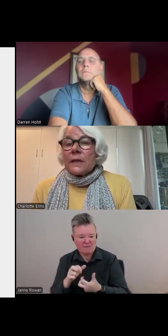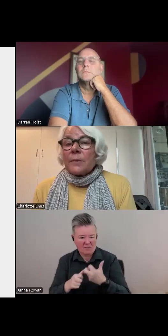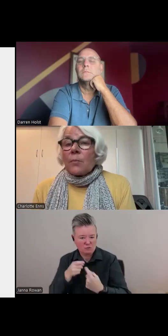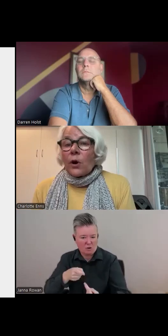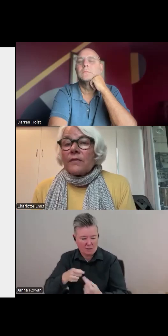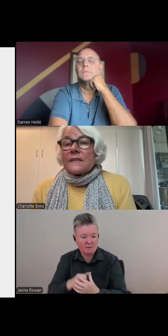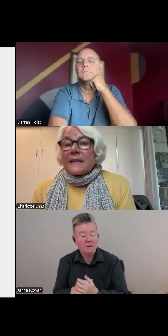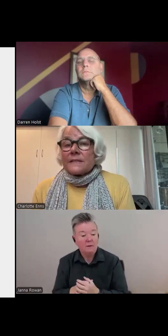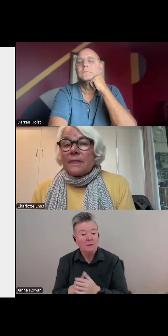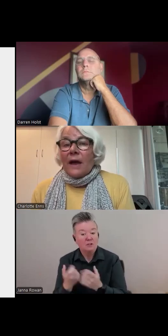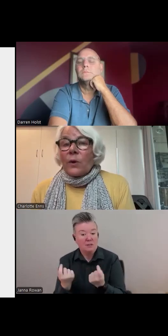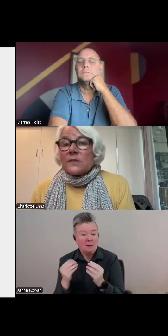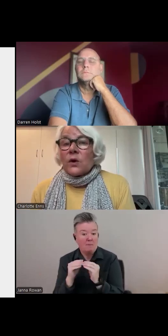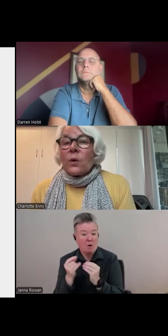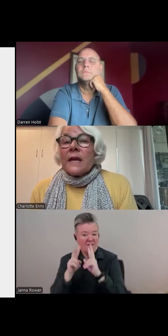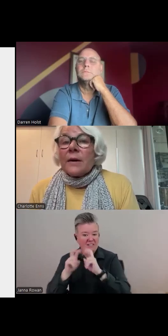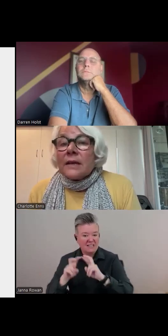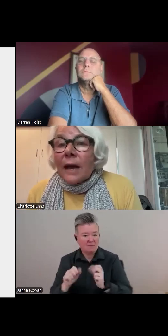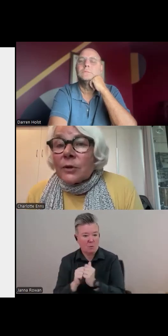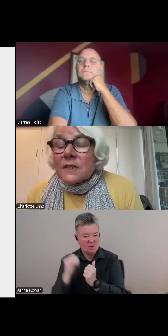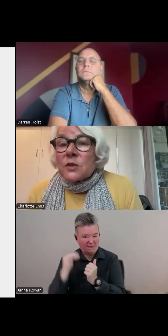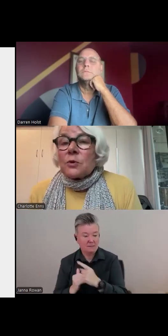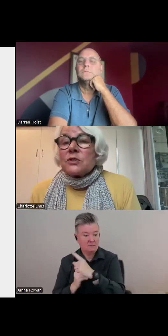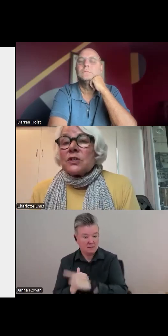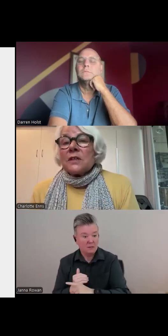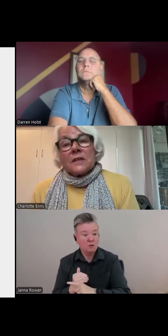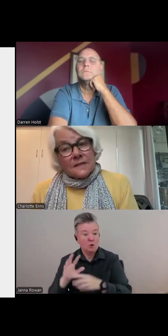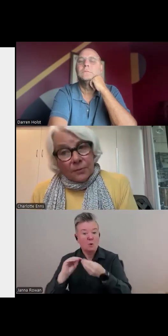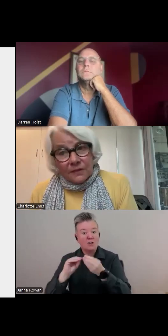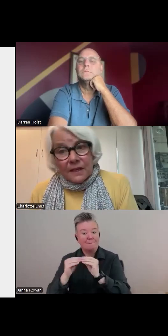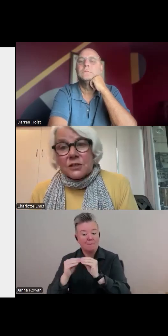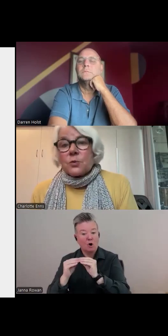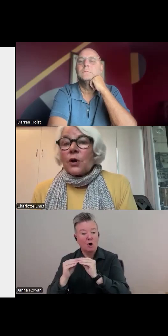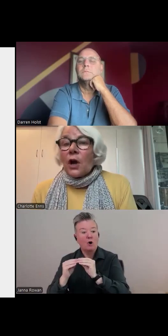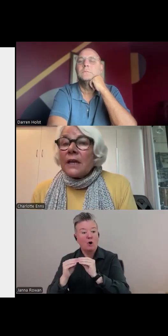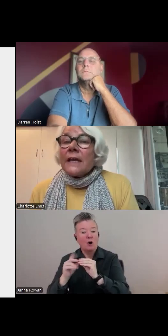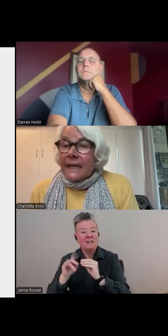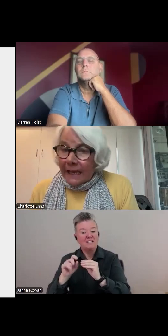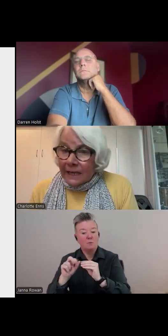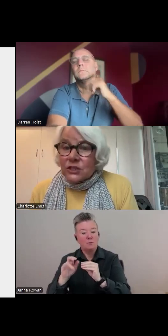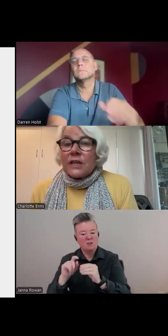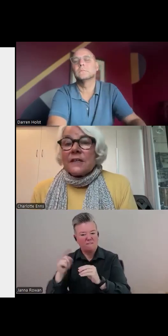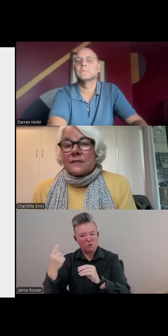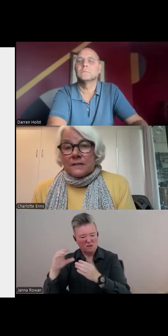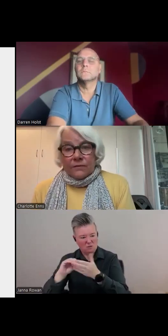So this gives you a little bit more of an assessment that way. So number distribution, something they need to work on,